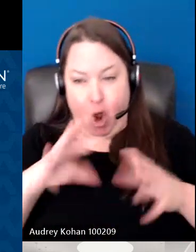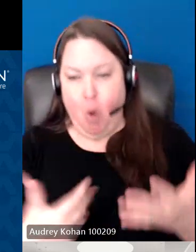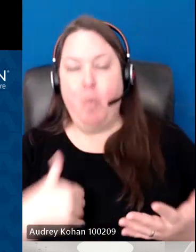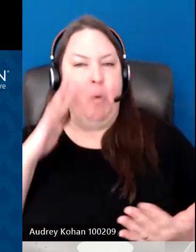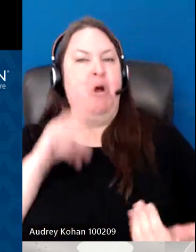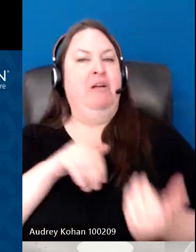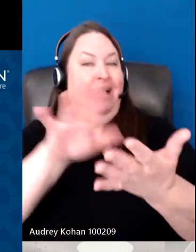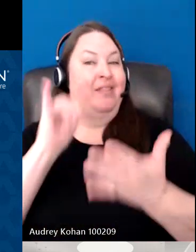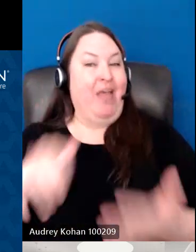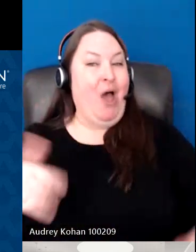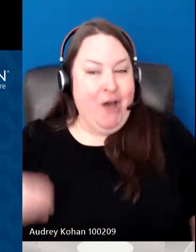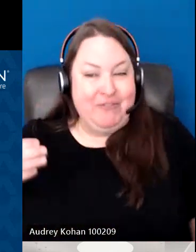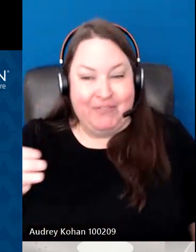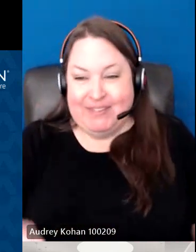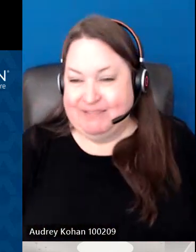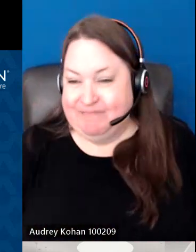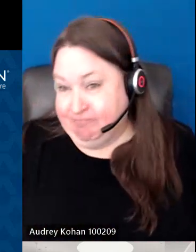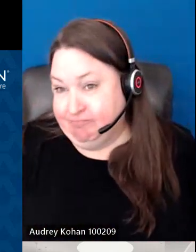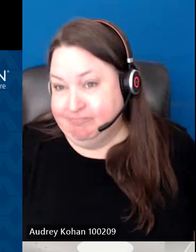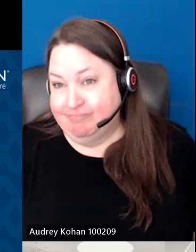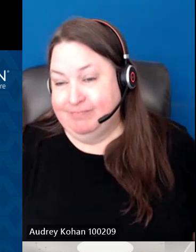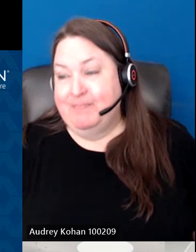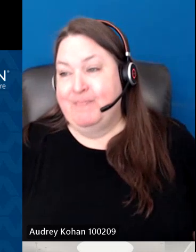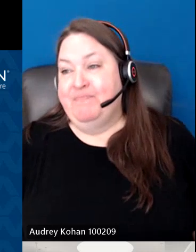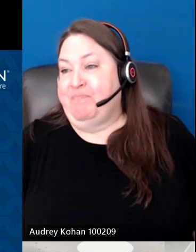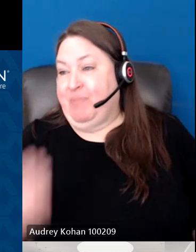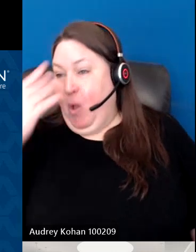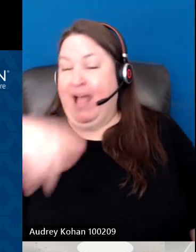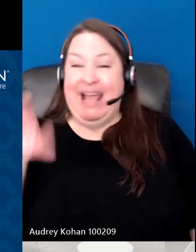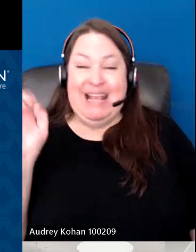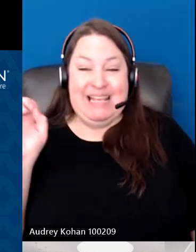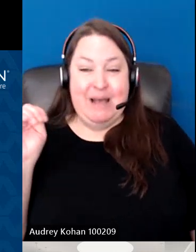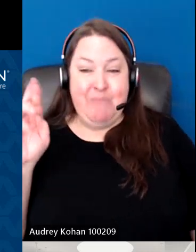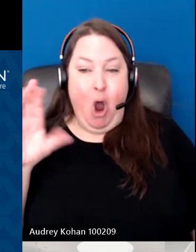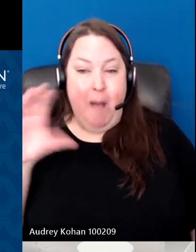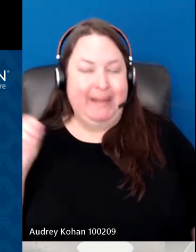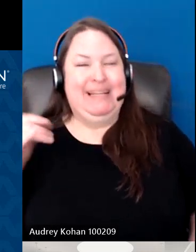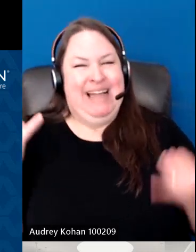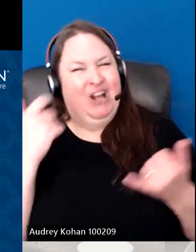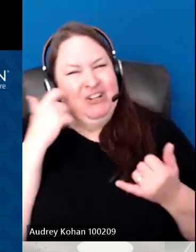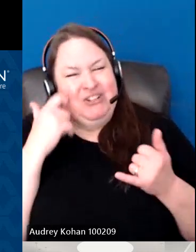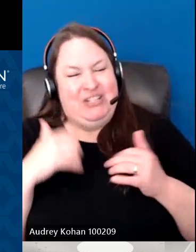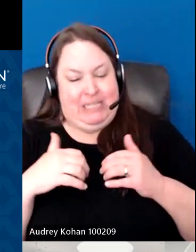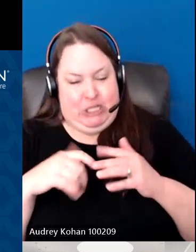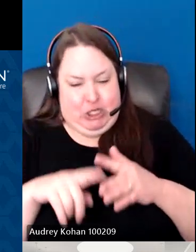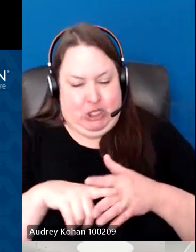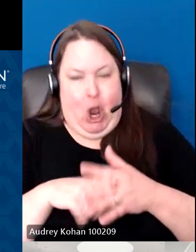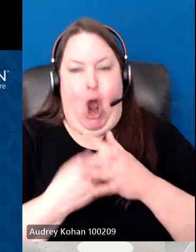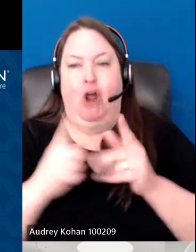often um so um and you know these EMR companies are now just starting to really get robust enough